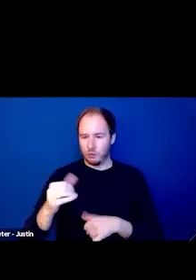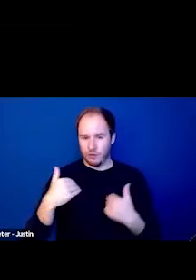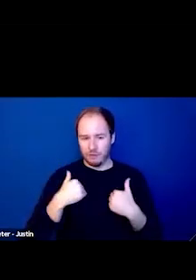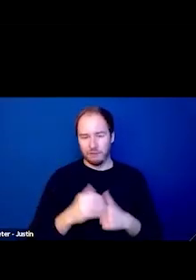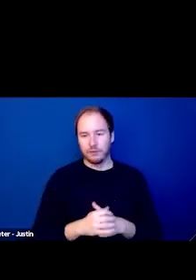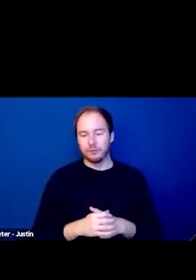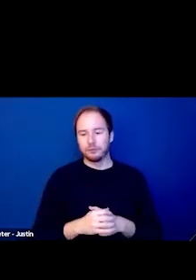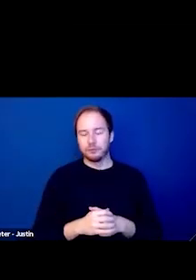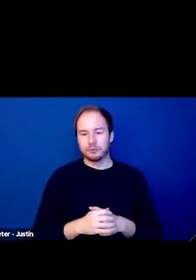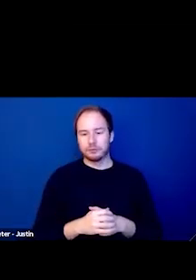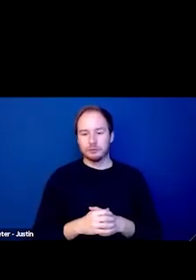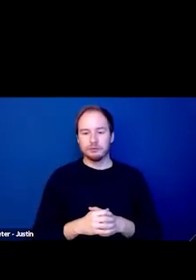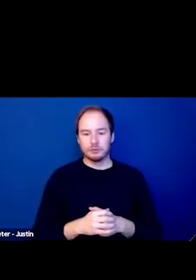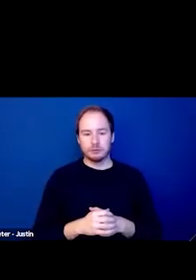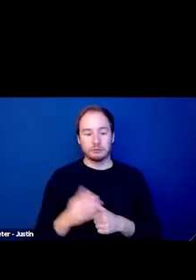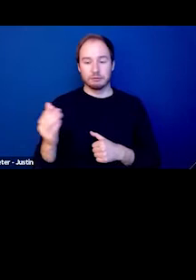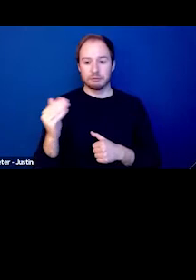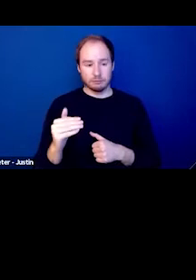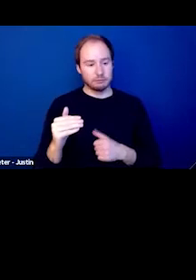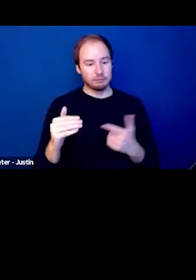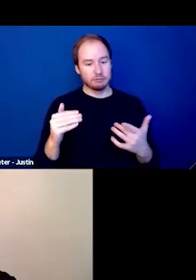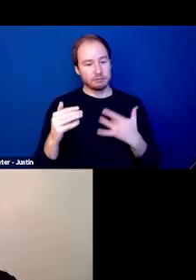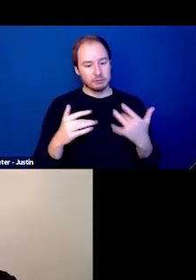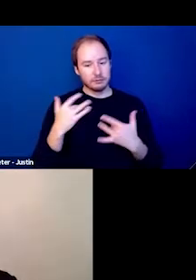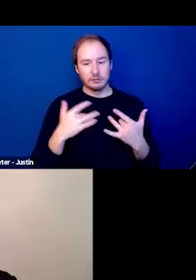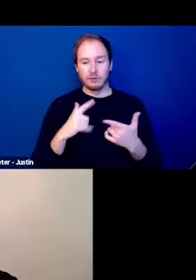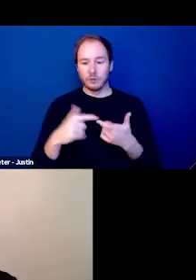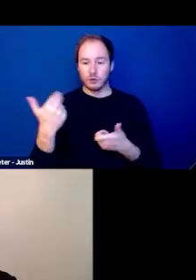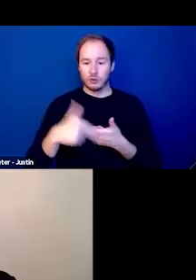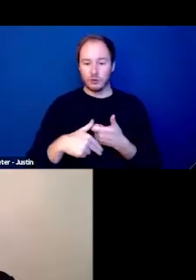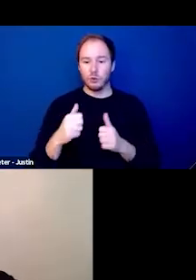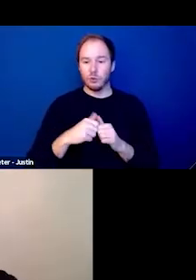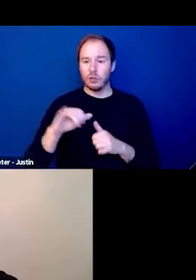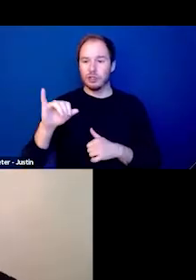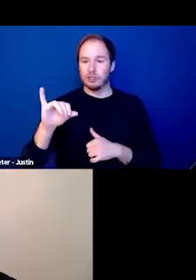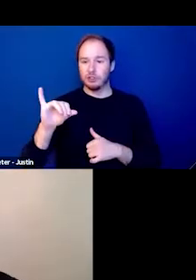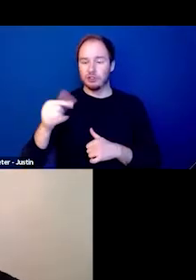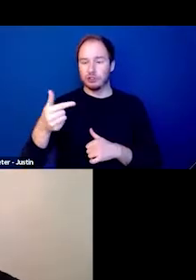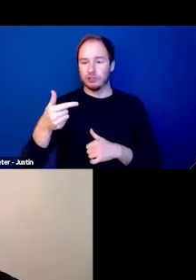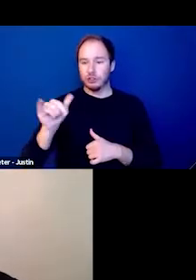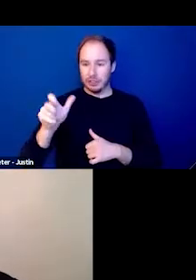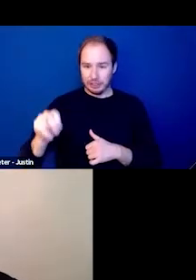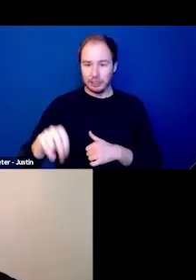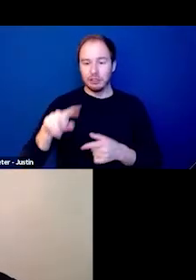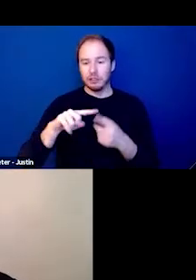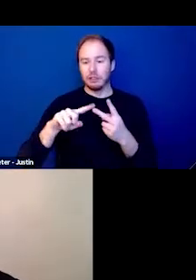All right, so with that, I think the next slide, we're excited again, to be joined by Gillian and Alicia from Homebase who've been facilitating this series,